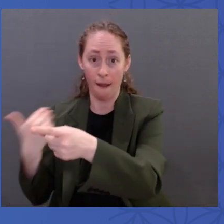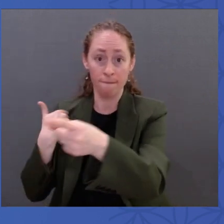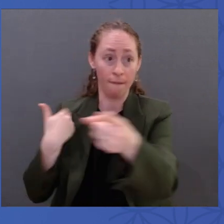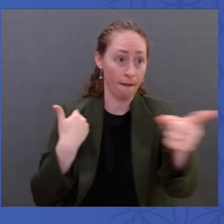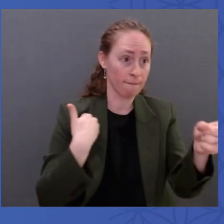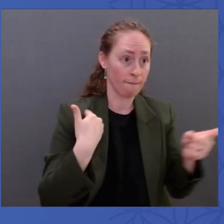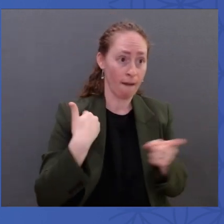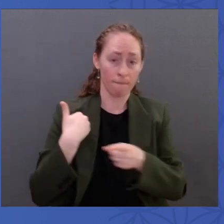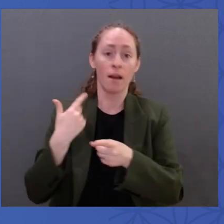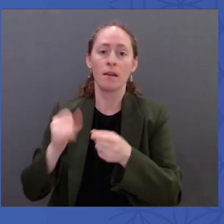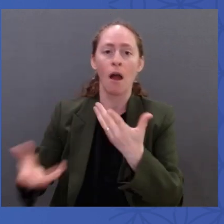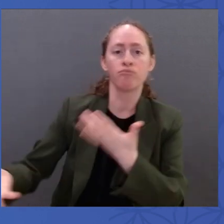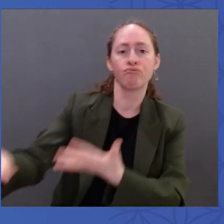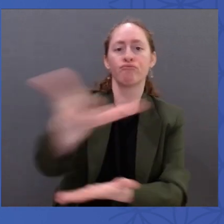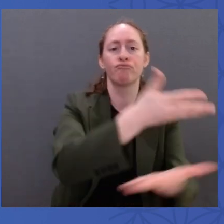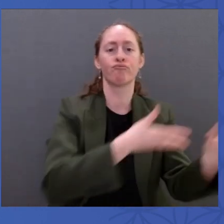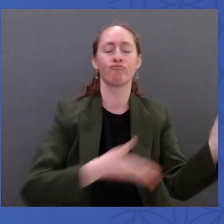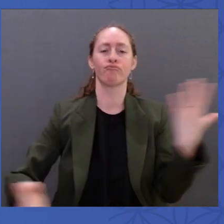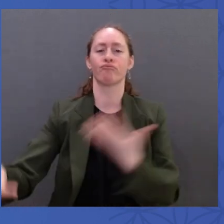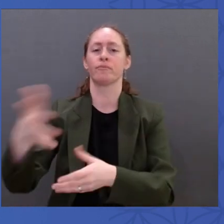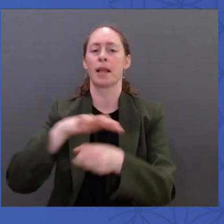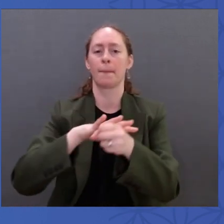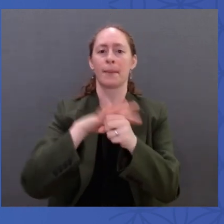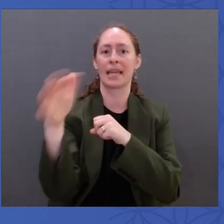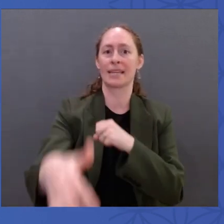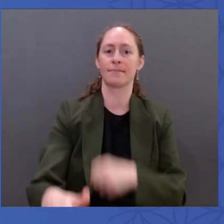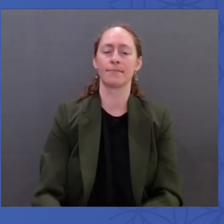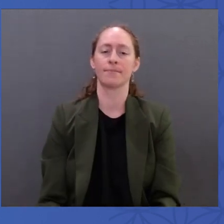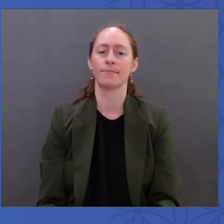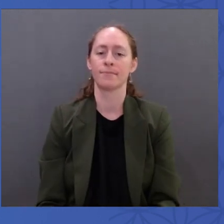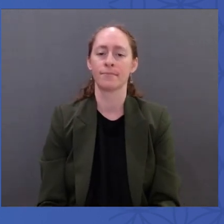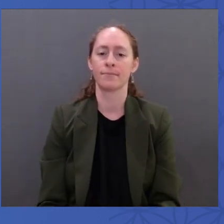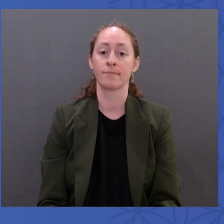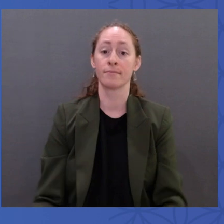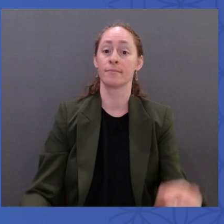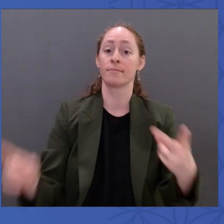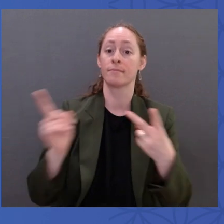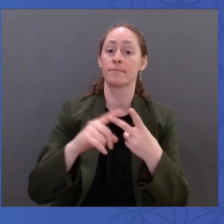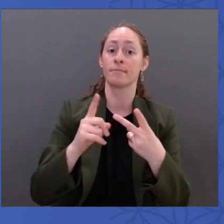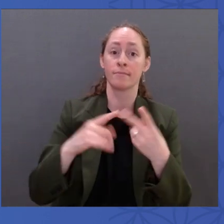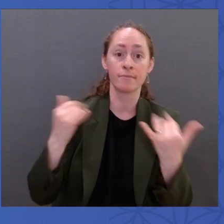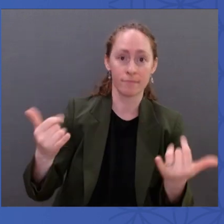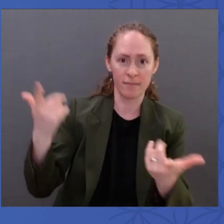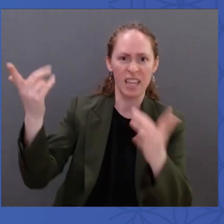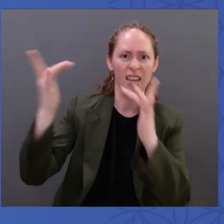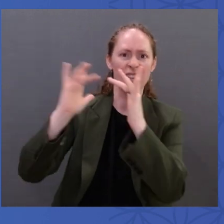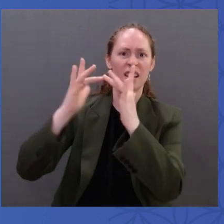brought on by the transition to a digital economy, creating the world's first country to have commercialized